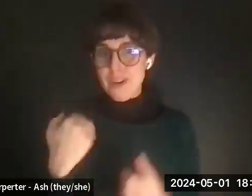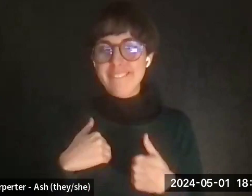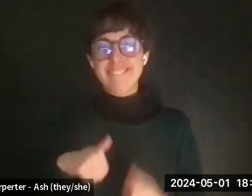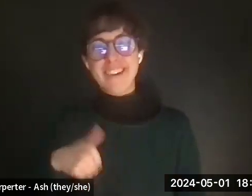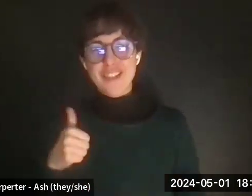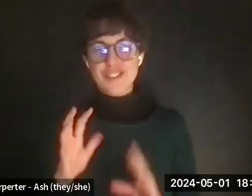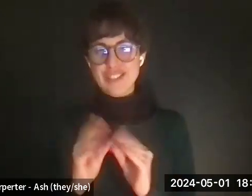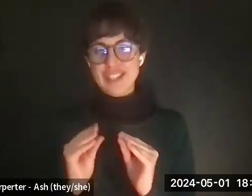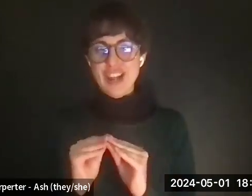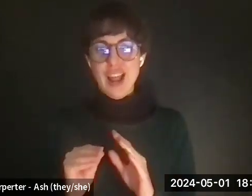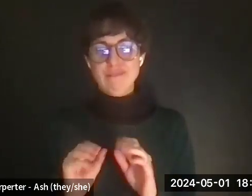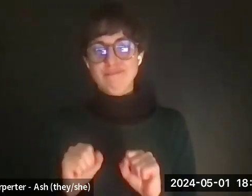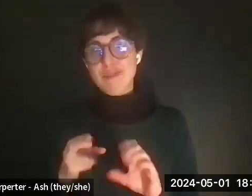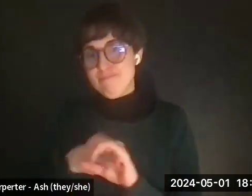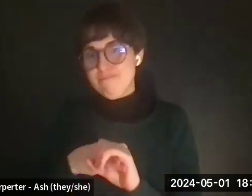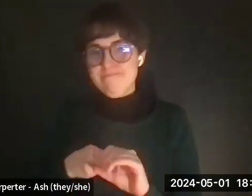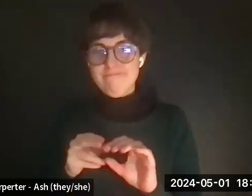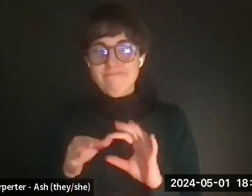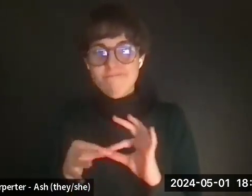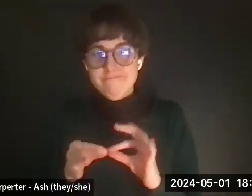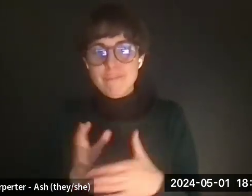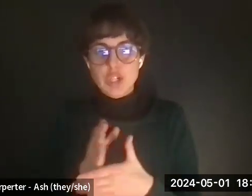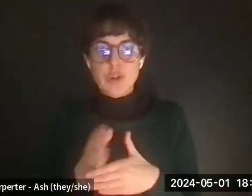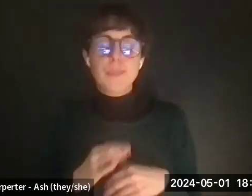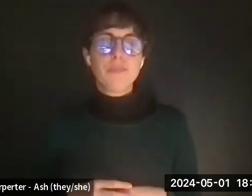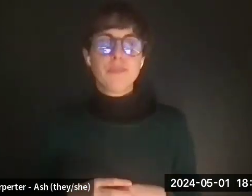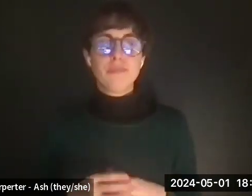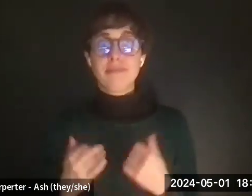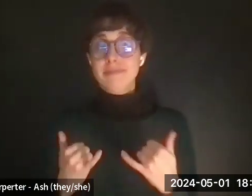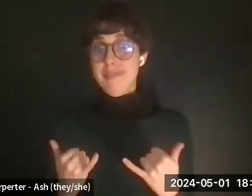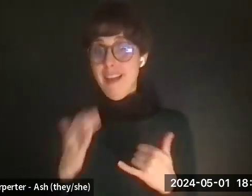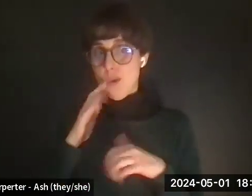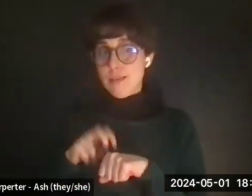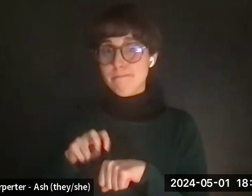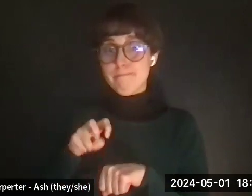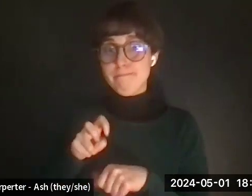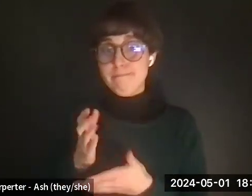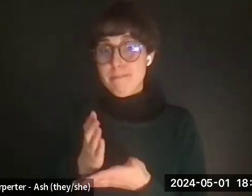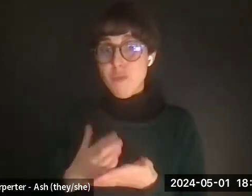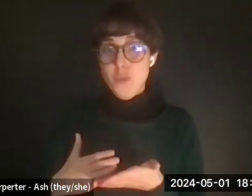So with that, we're gonna keep moving forward the next portion of our conversation.